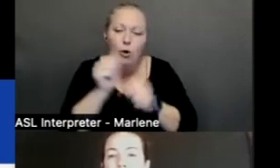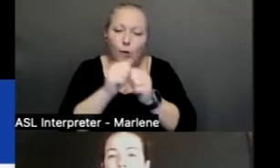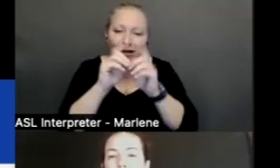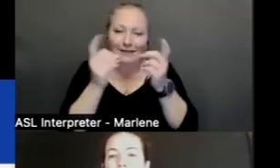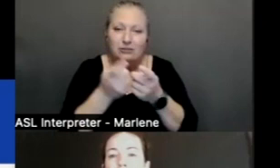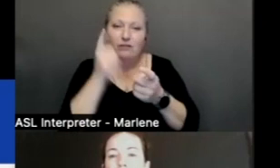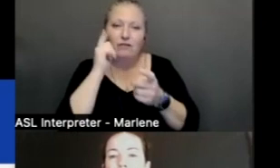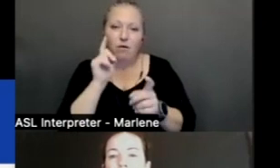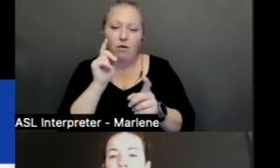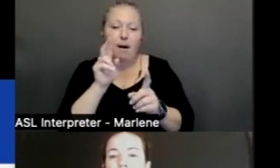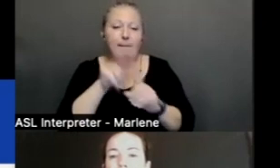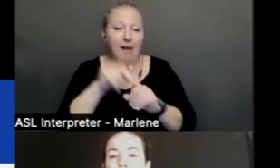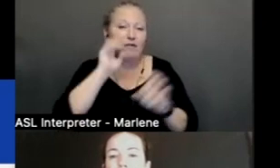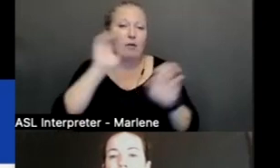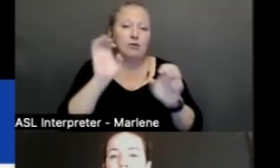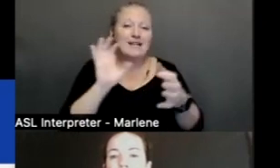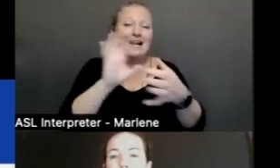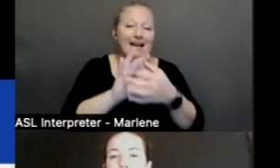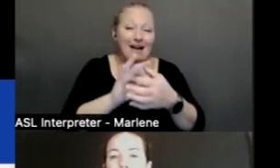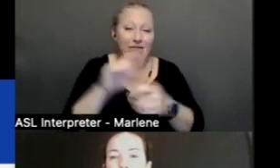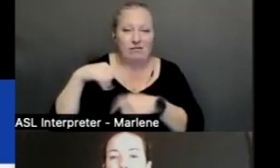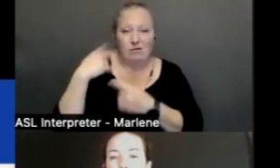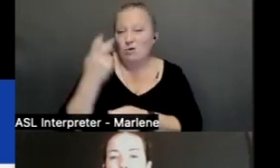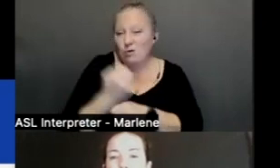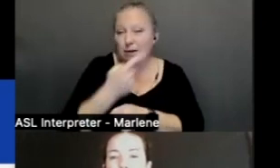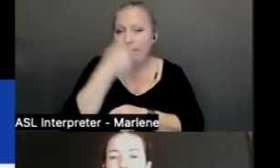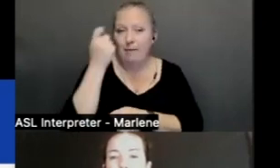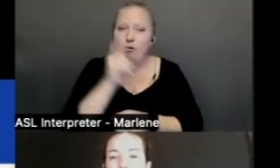on applying for emergency connectivity fund the last couple of years because really that takes a